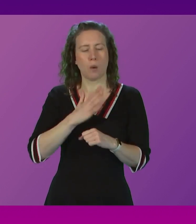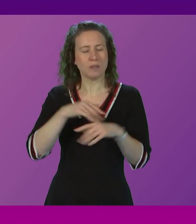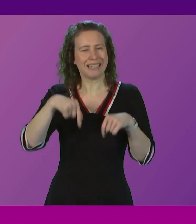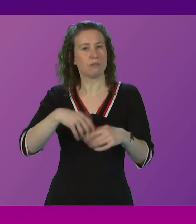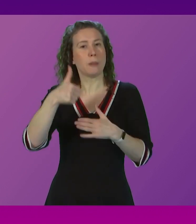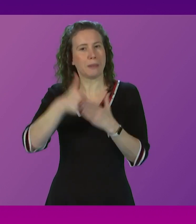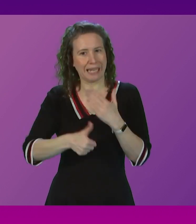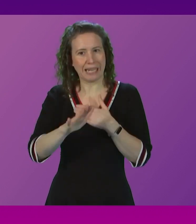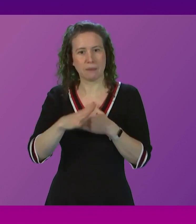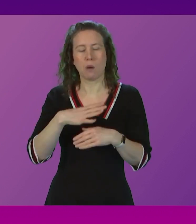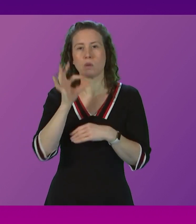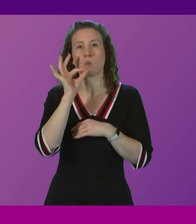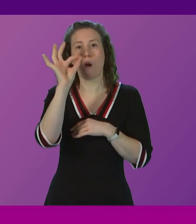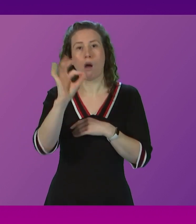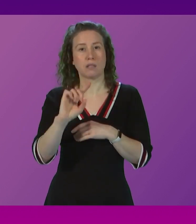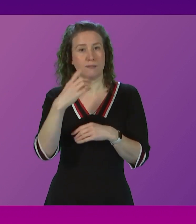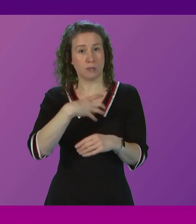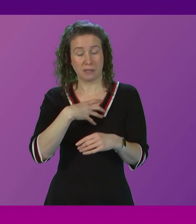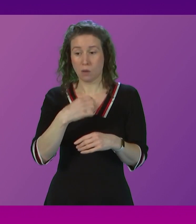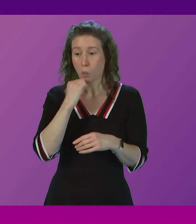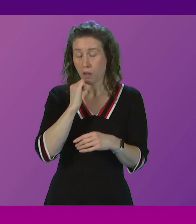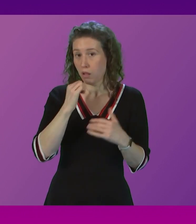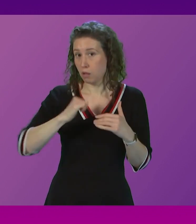To ask the First Minister whether the Scottish Government will set a clear